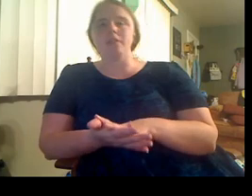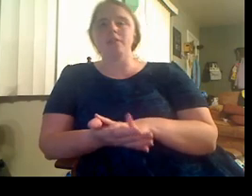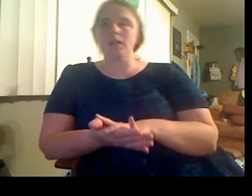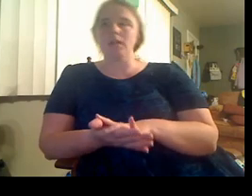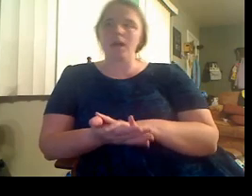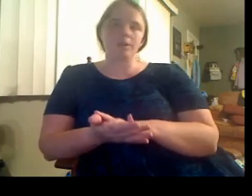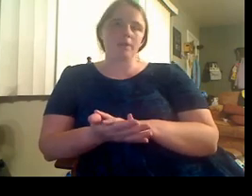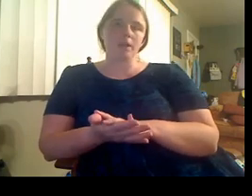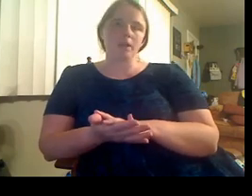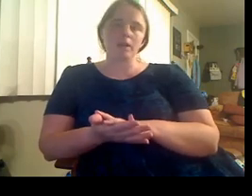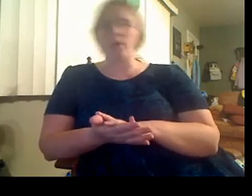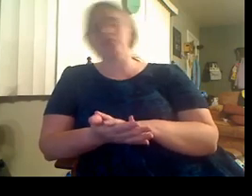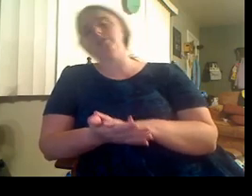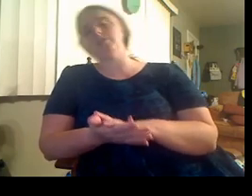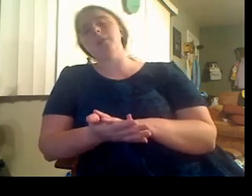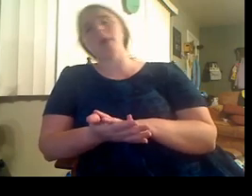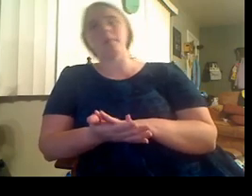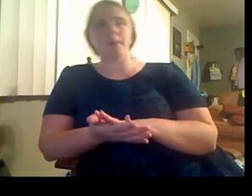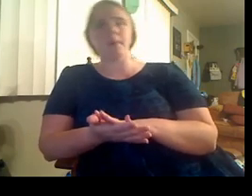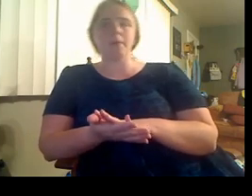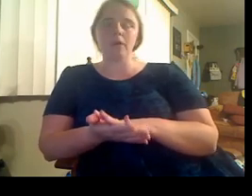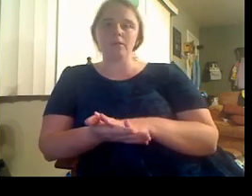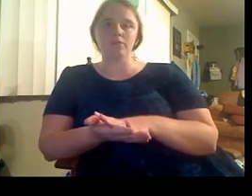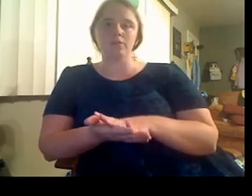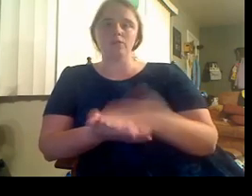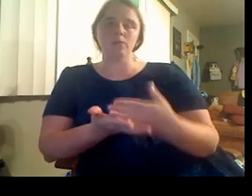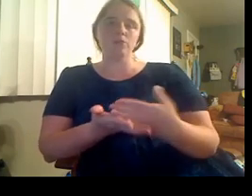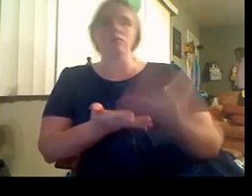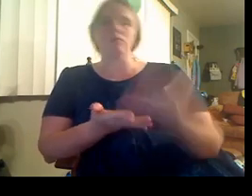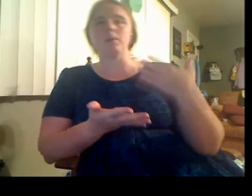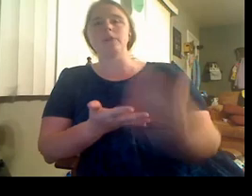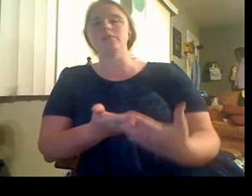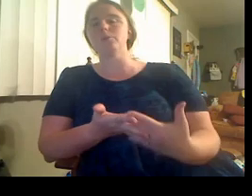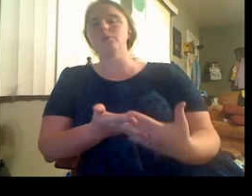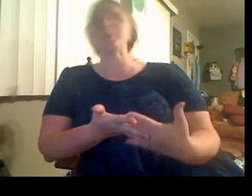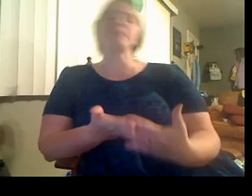as we've had a lot of questions come up about parents concerned when their children go back to school.